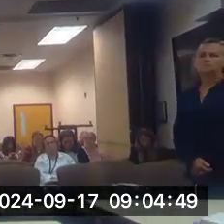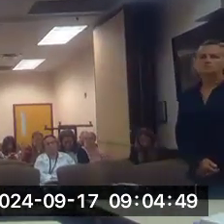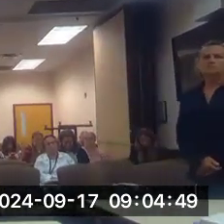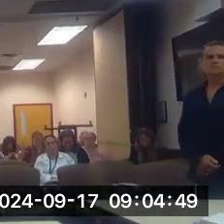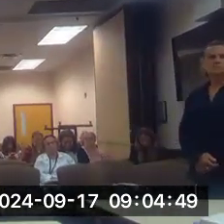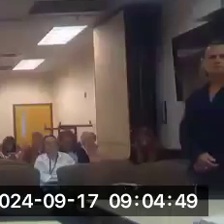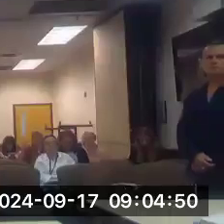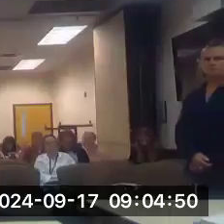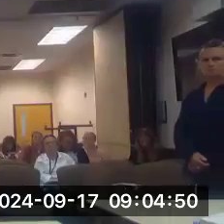Reginald Parson: perfect.